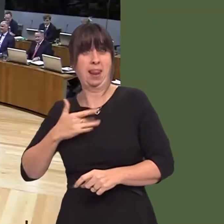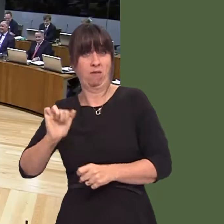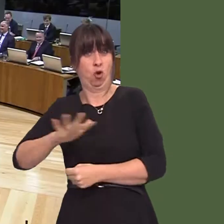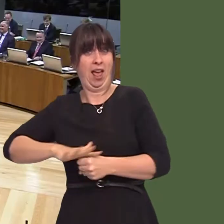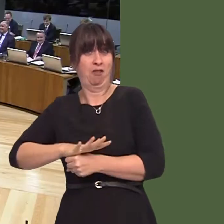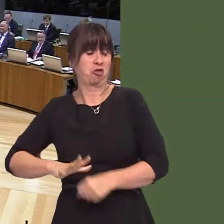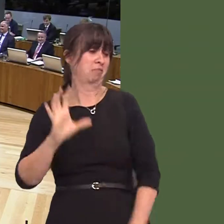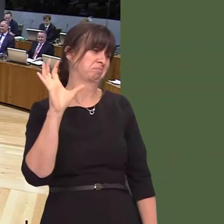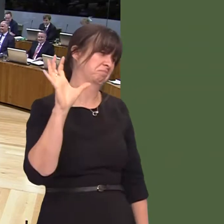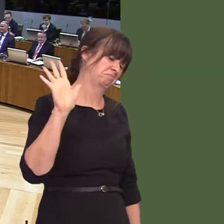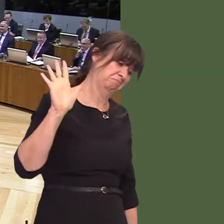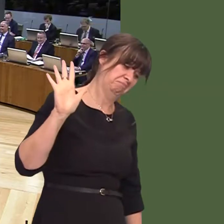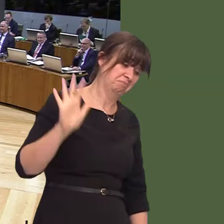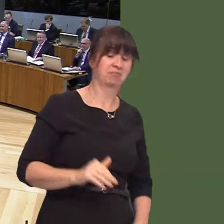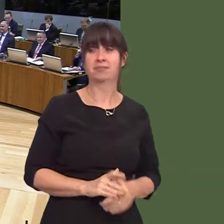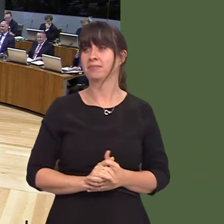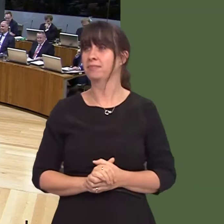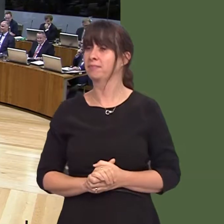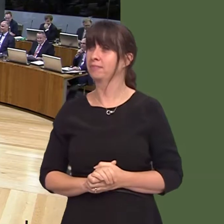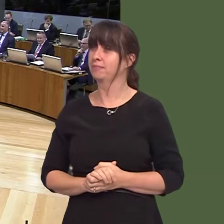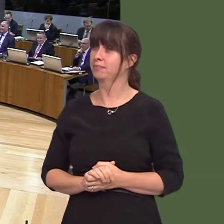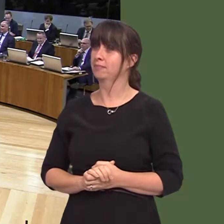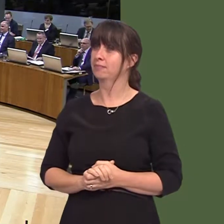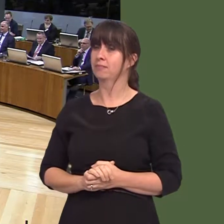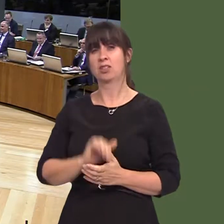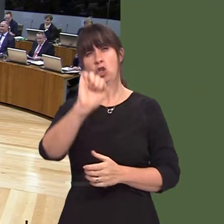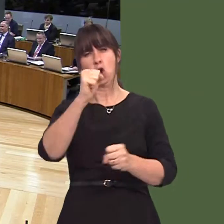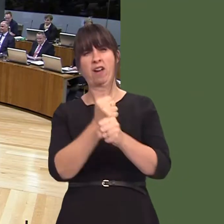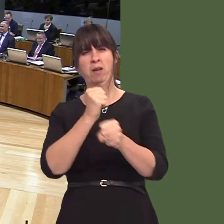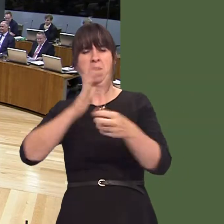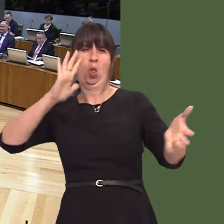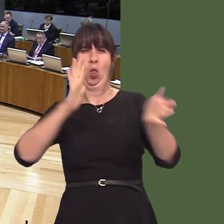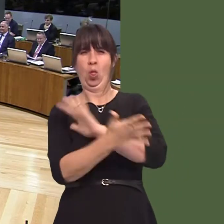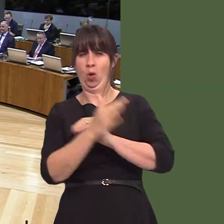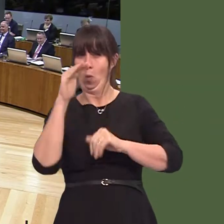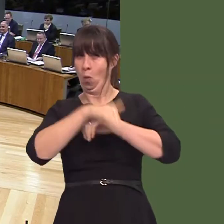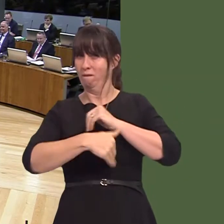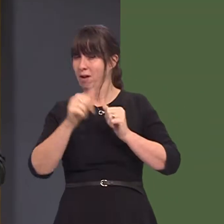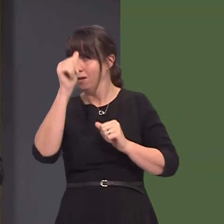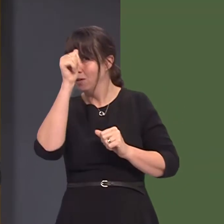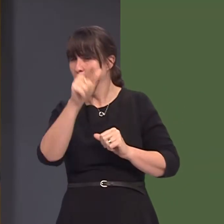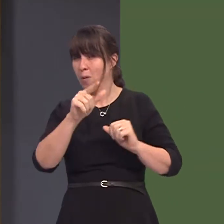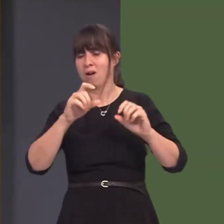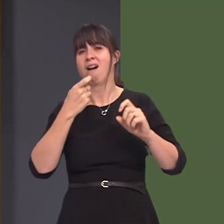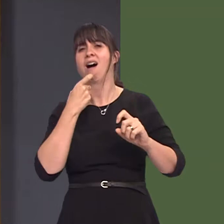Llyr Gruffydd: Following the mess that your Government made of the issue of the iron ring